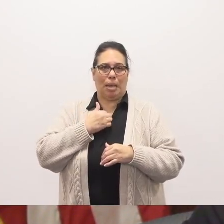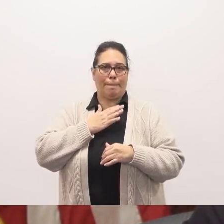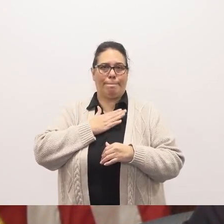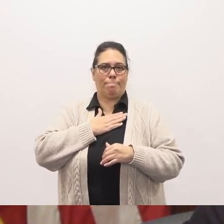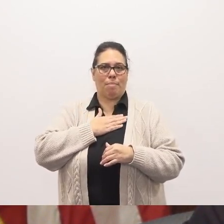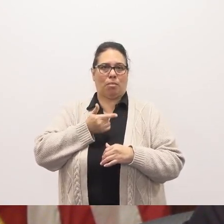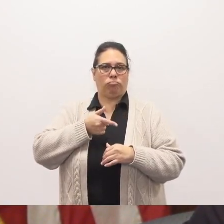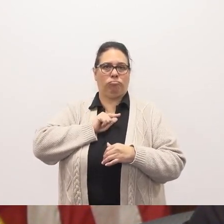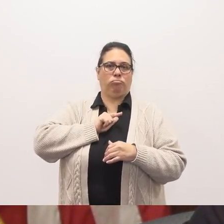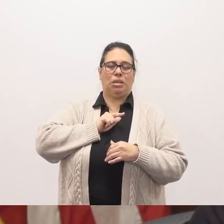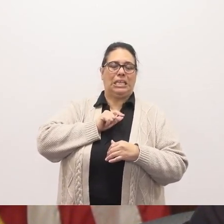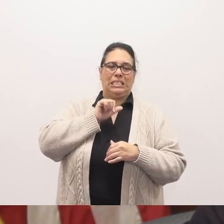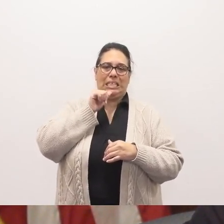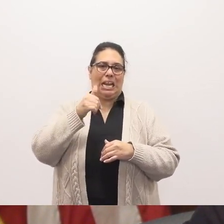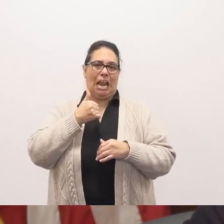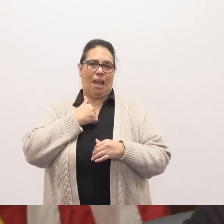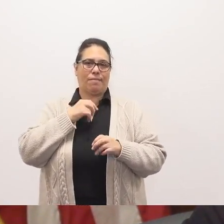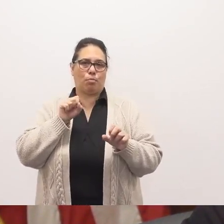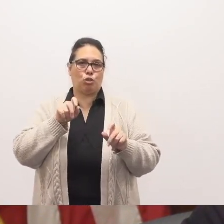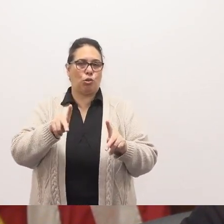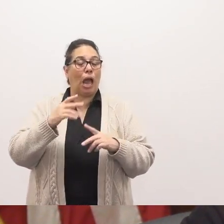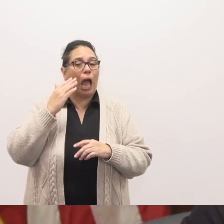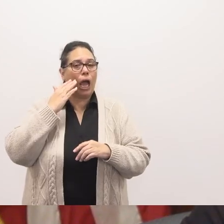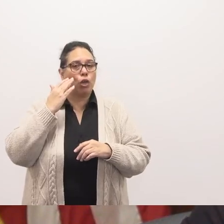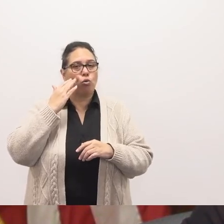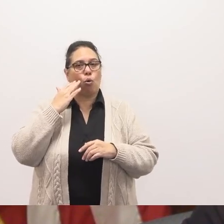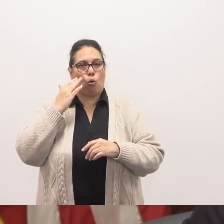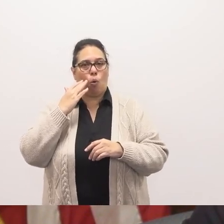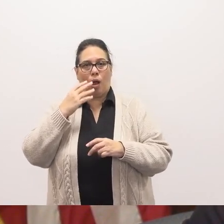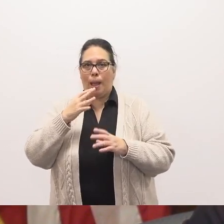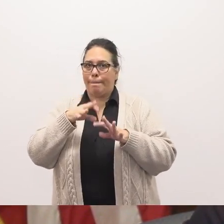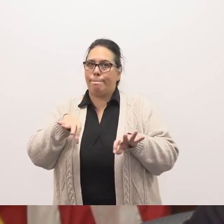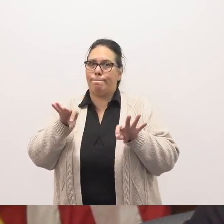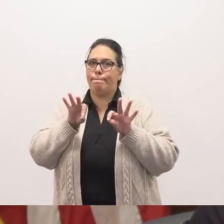so I know how important they are because I've been able